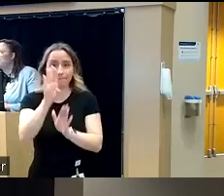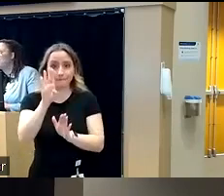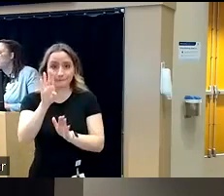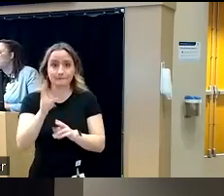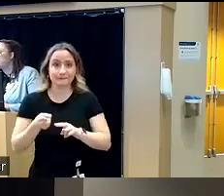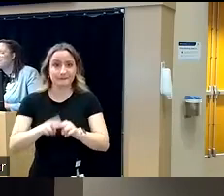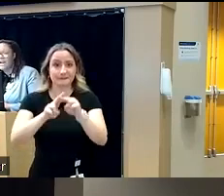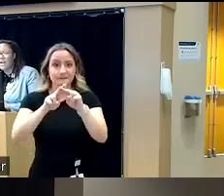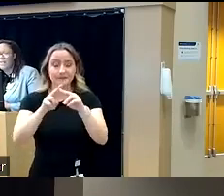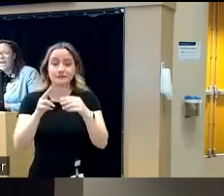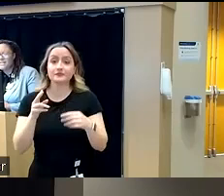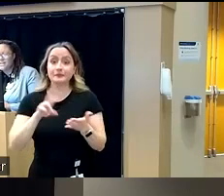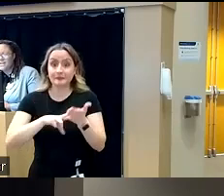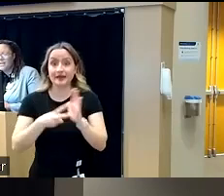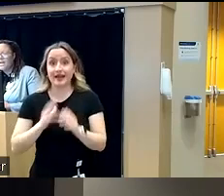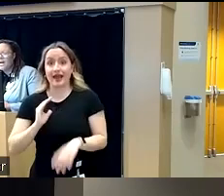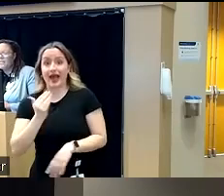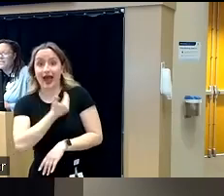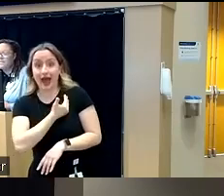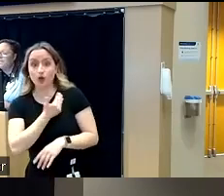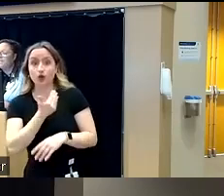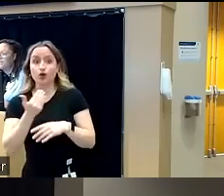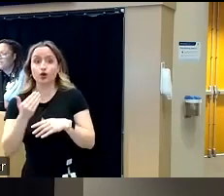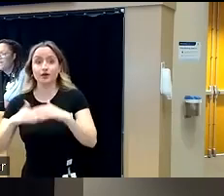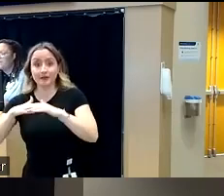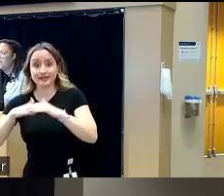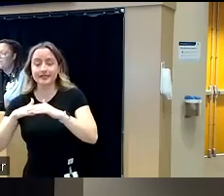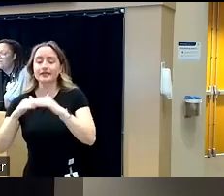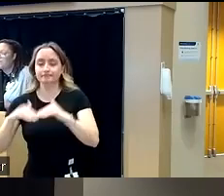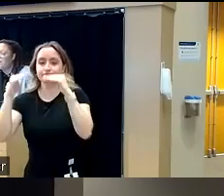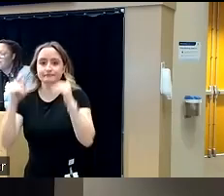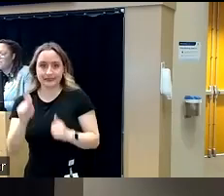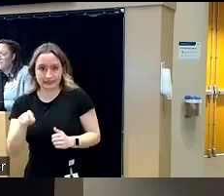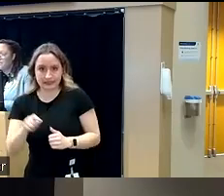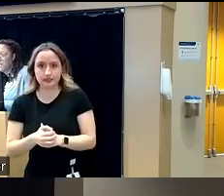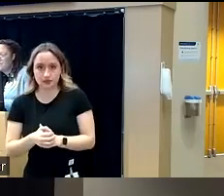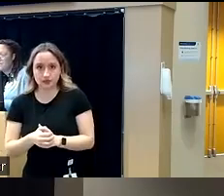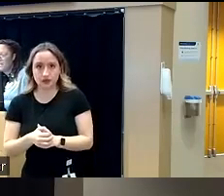really do need to increase our capacity um to be the clinical educational and scholarships demands